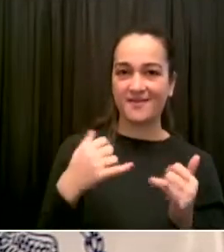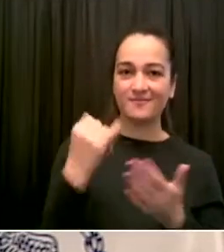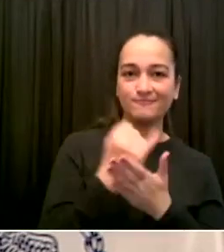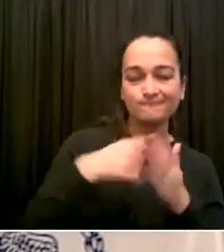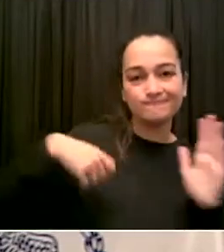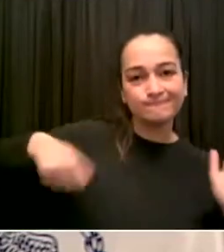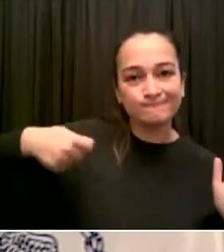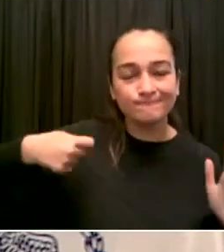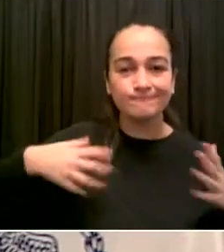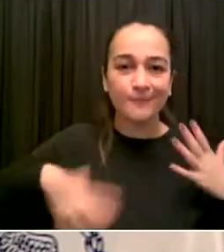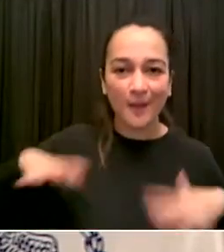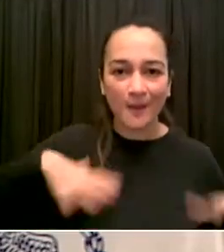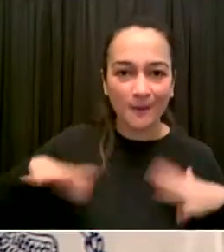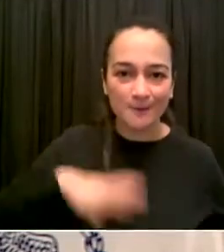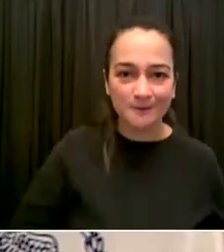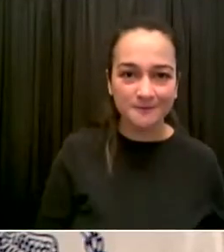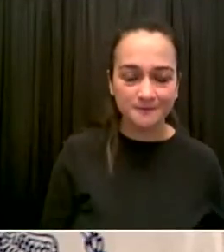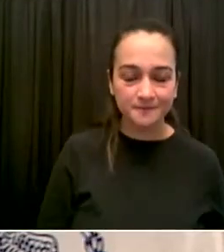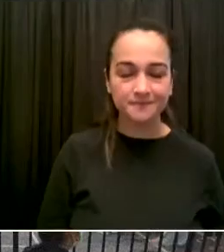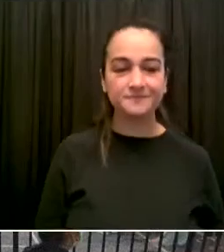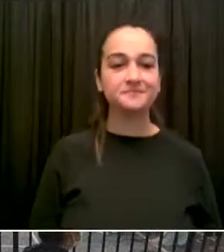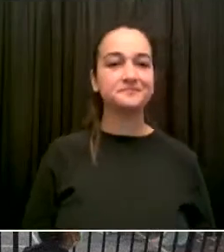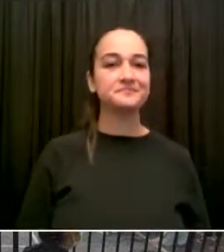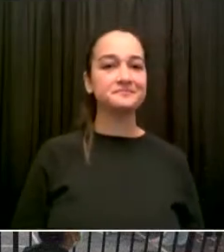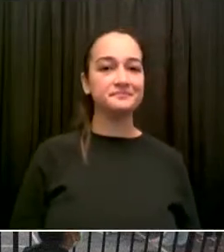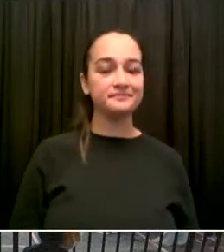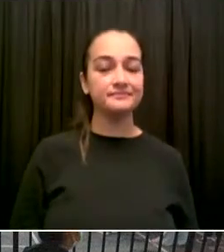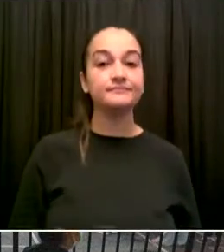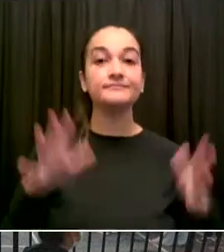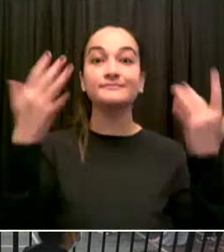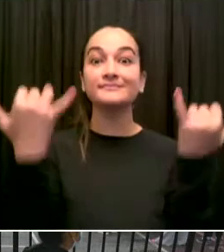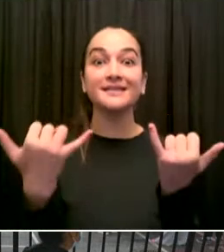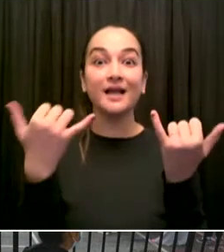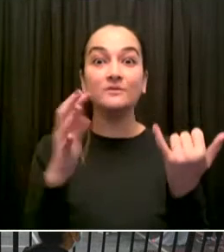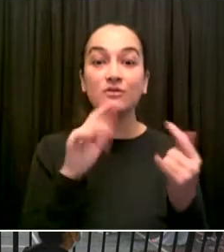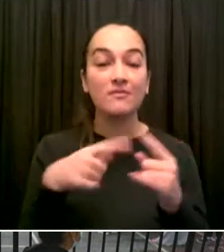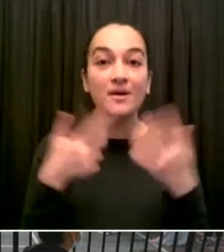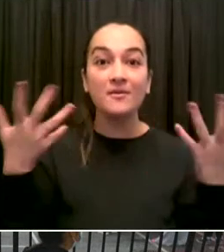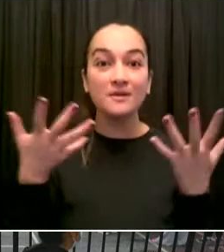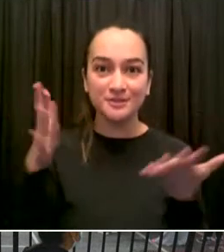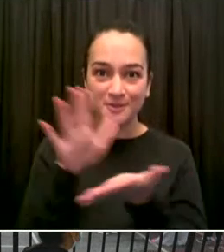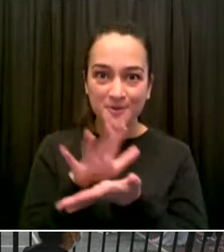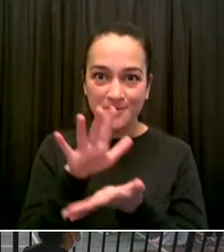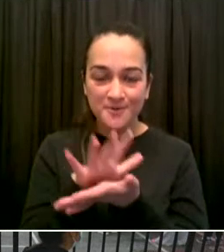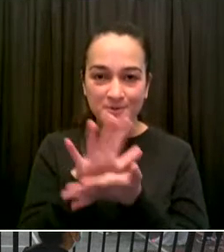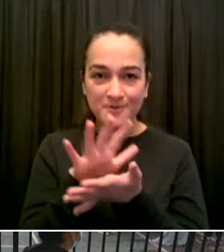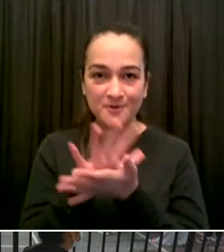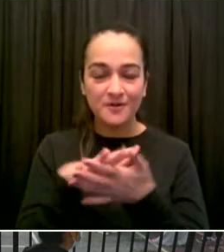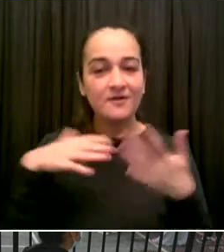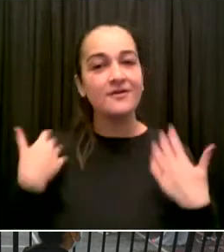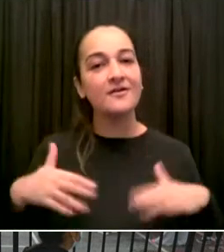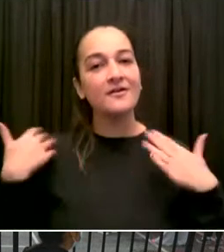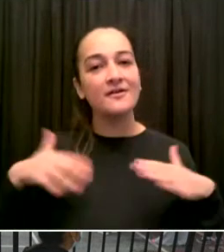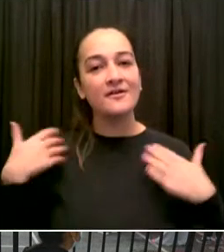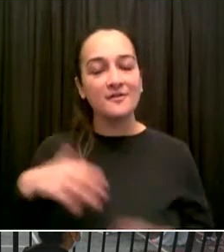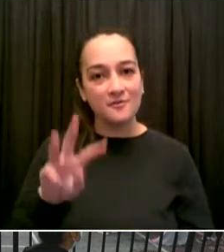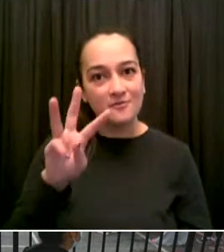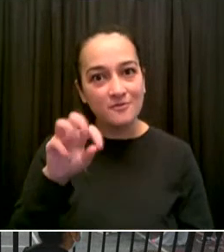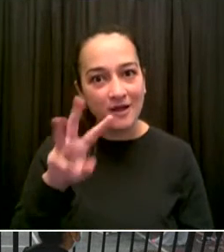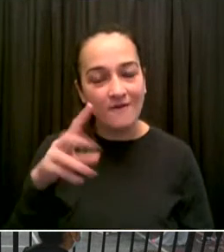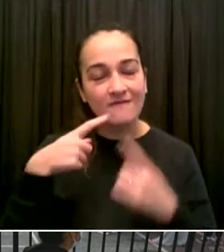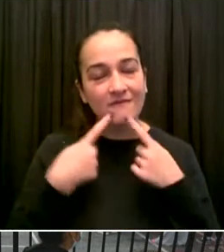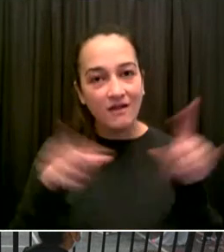HAPPEN IN ALL OF 2021.